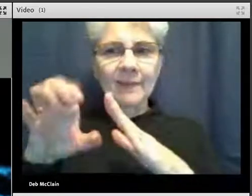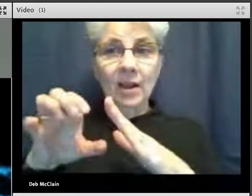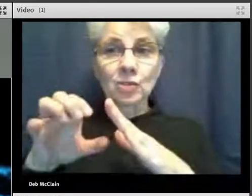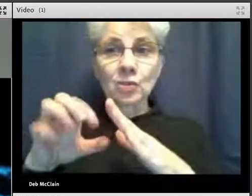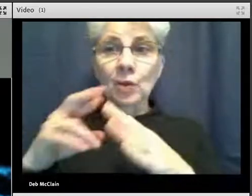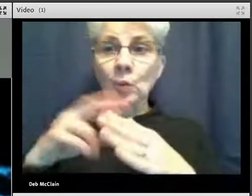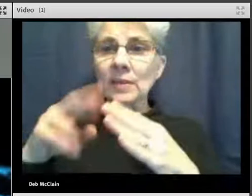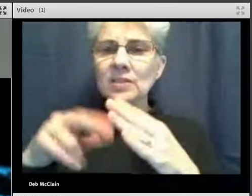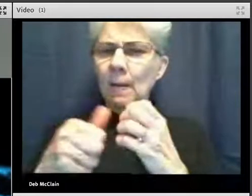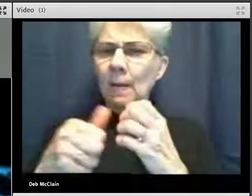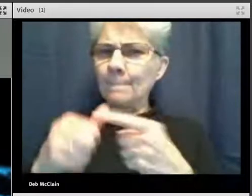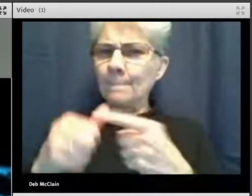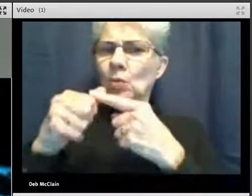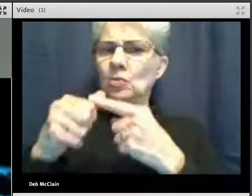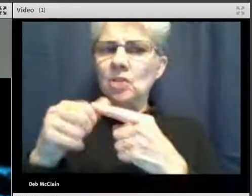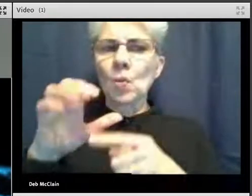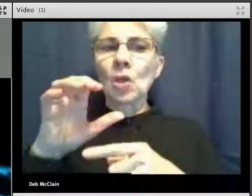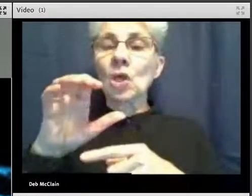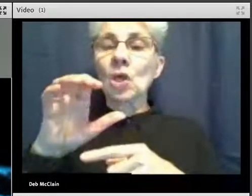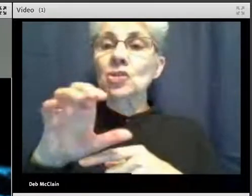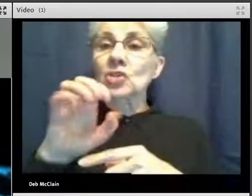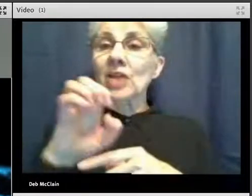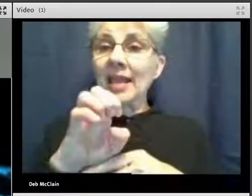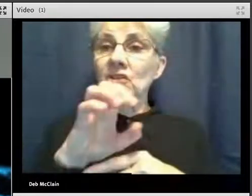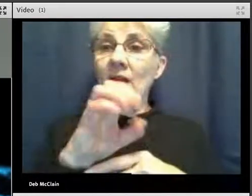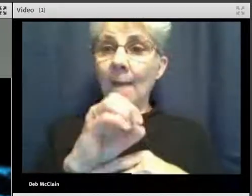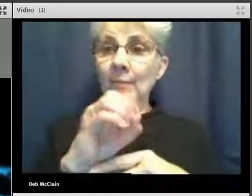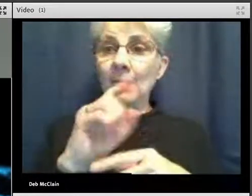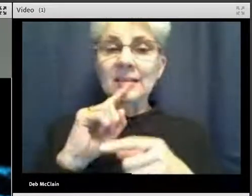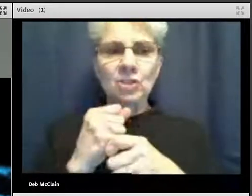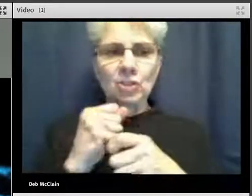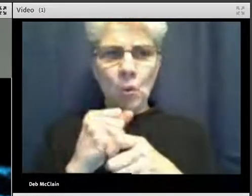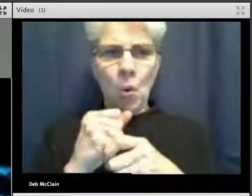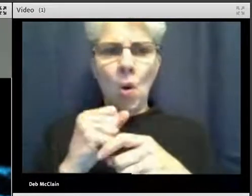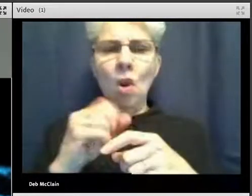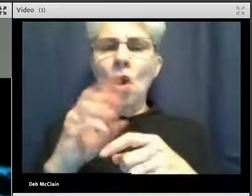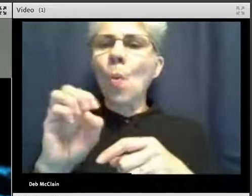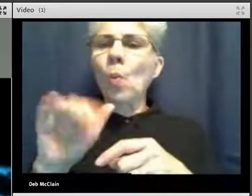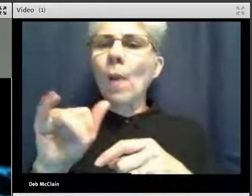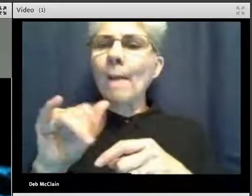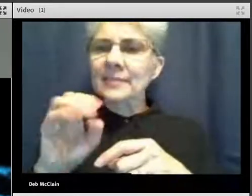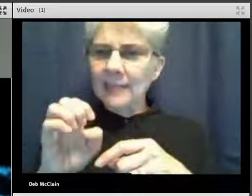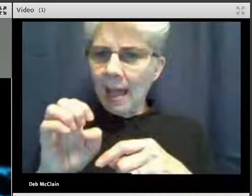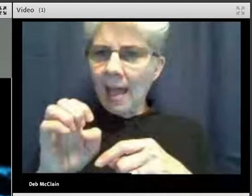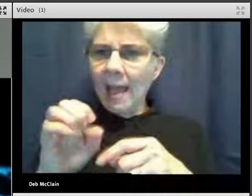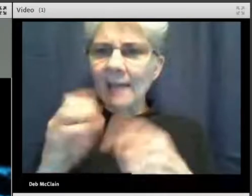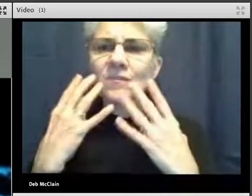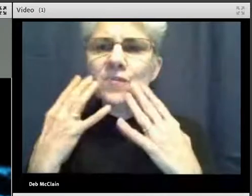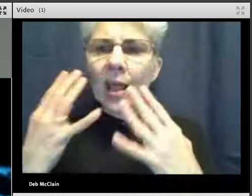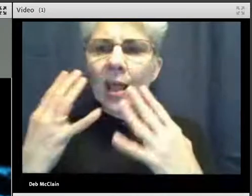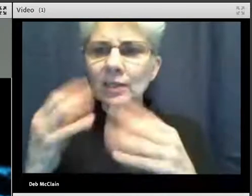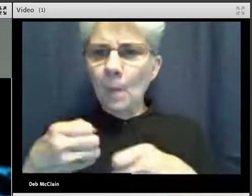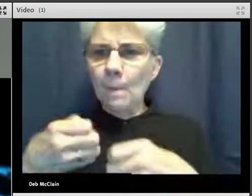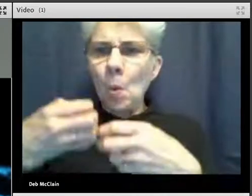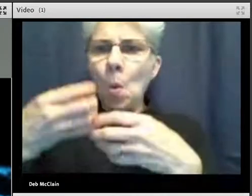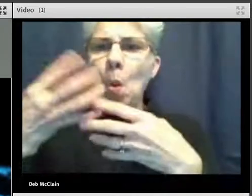So search engine optimization is really working on making your website content-friendly to Google and other search engines --